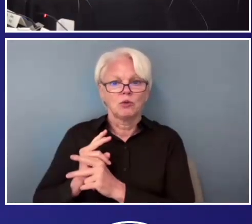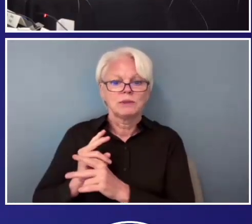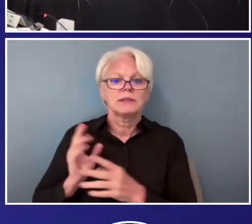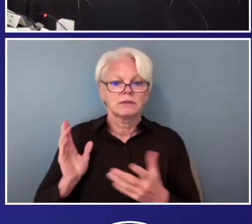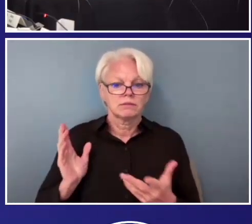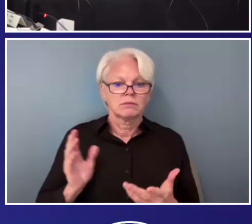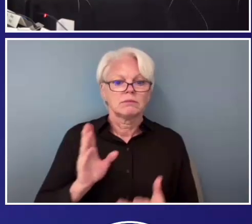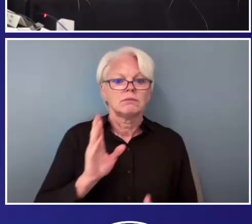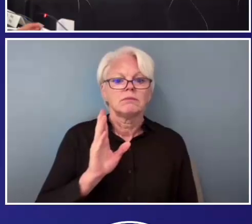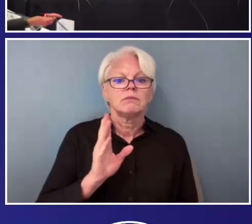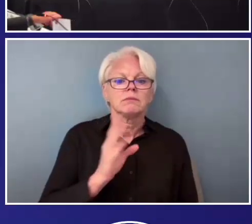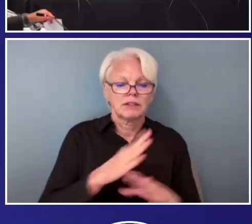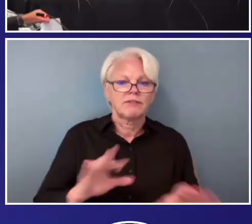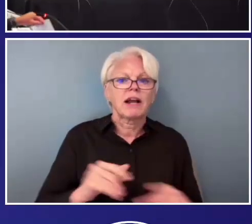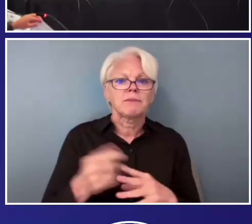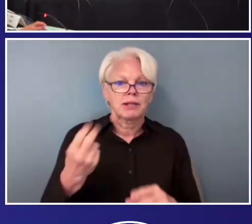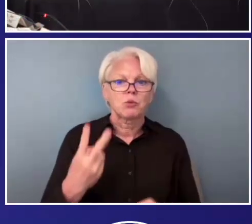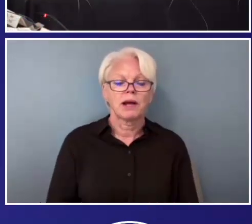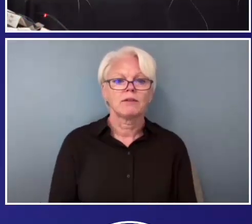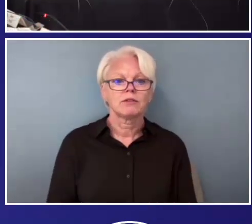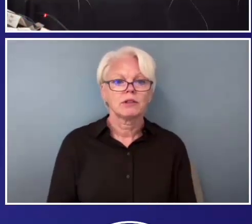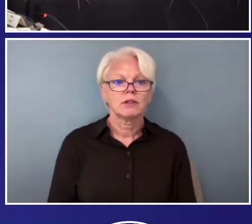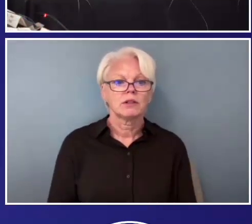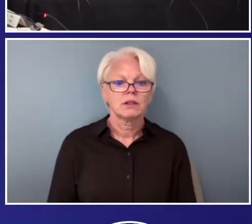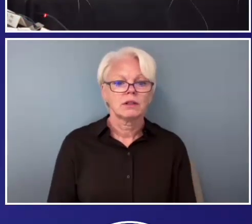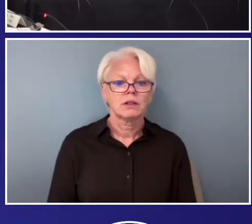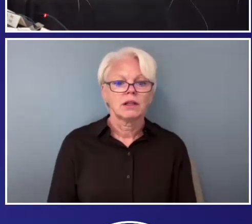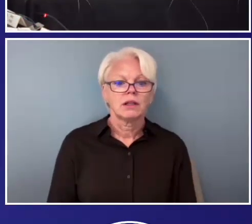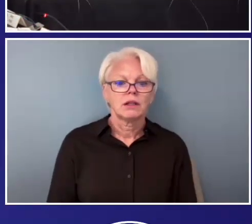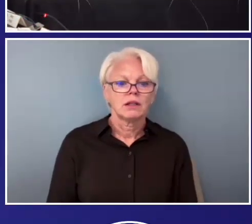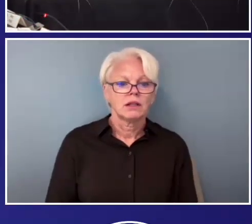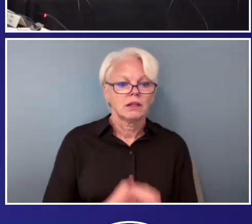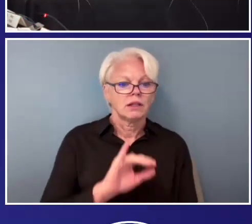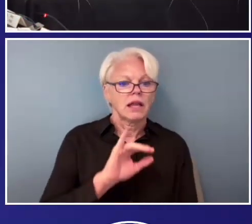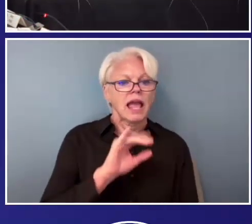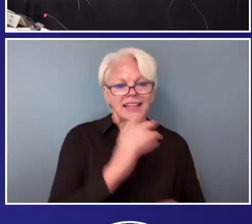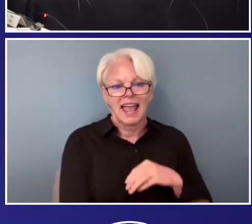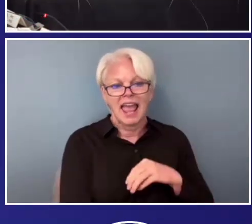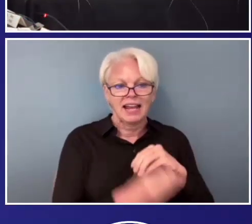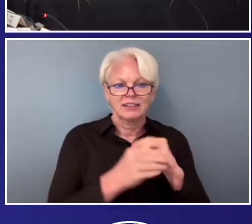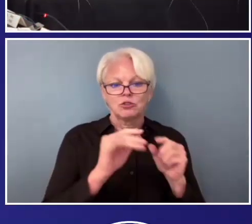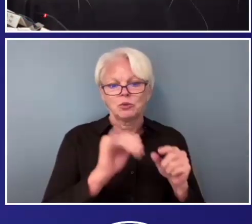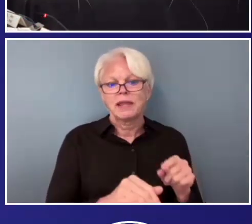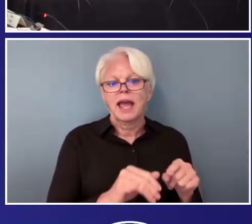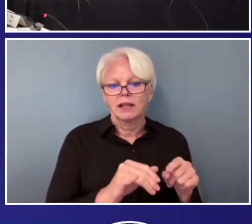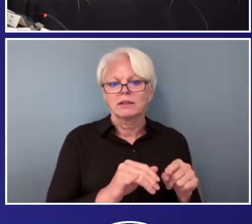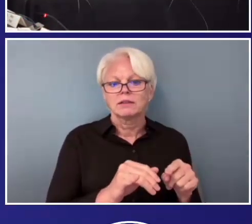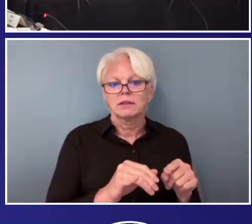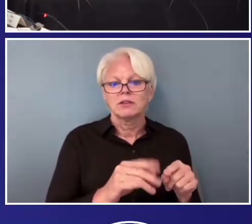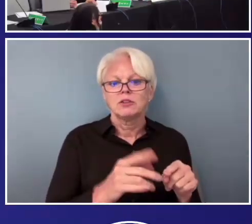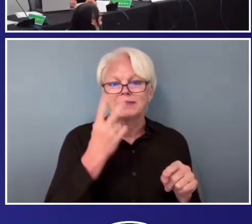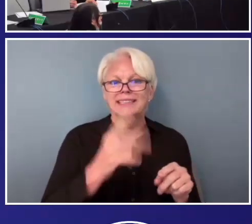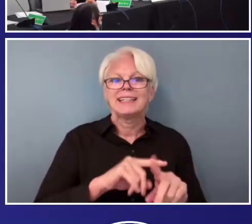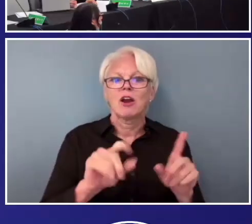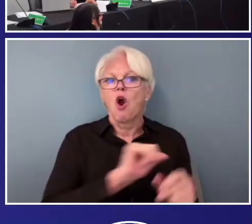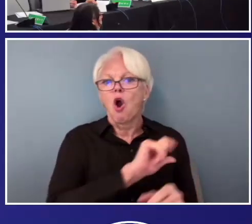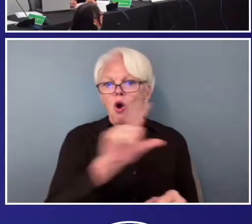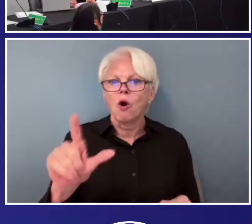And just to tag on to that, you can see the difference of that where it speaks to, you know, it being all the loans rather than some of the loans.